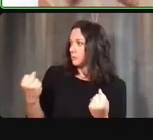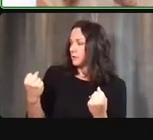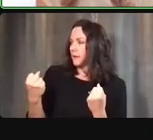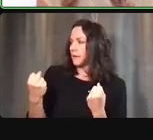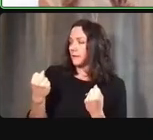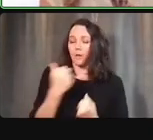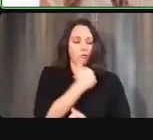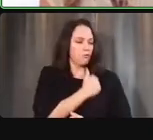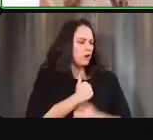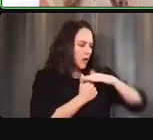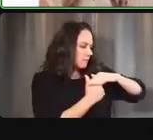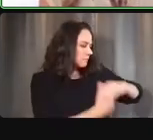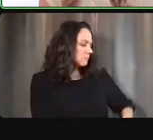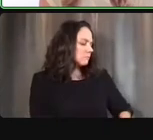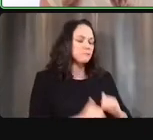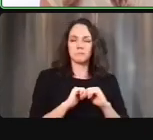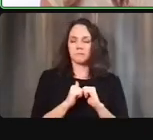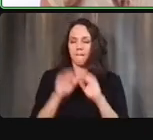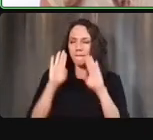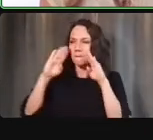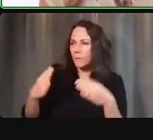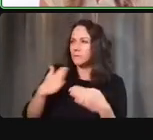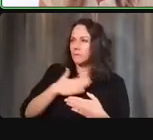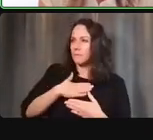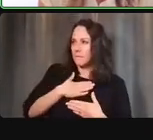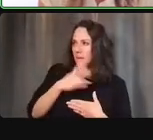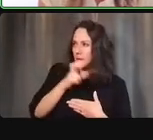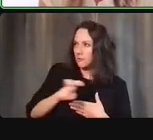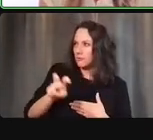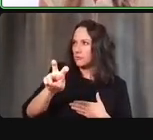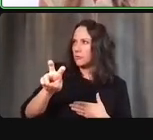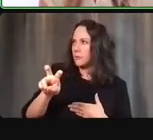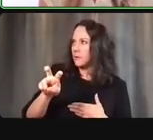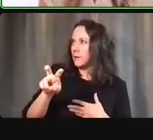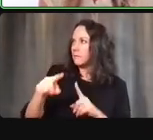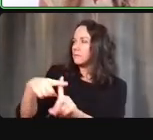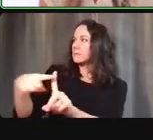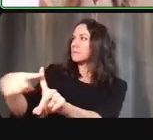And this art therapy activity. We have a gravestone